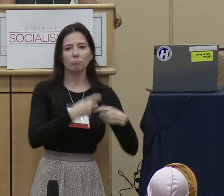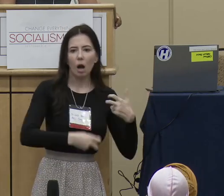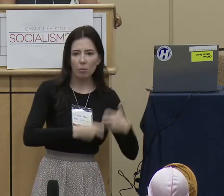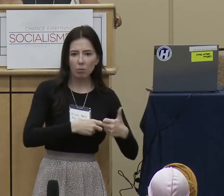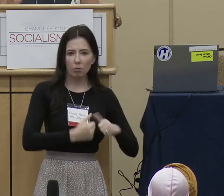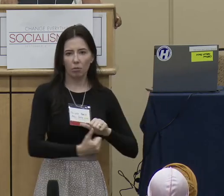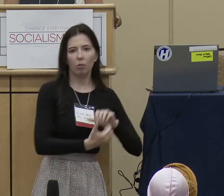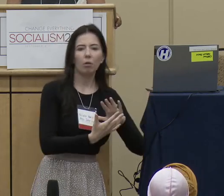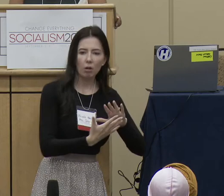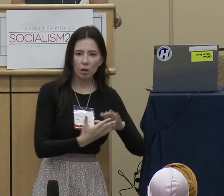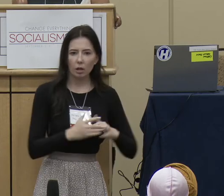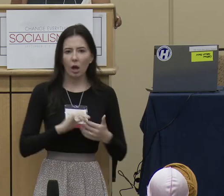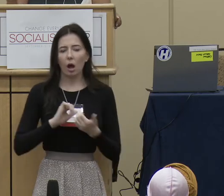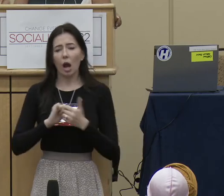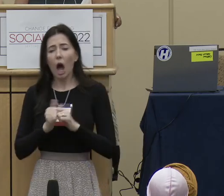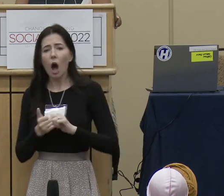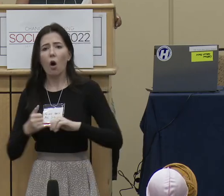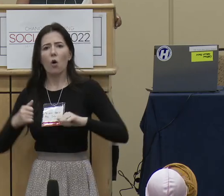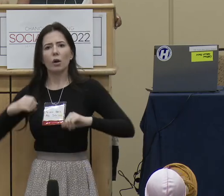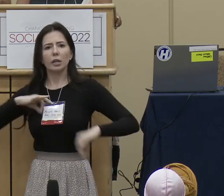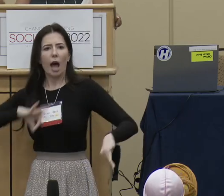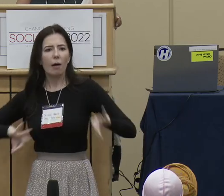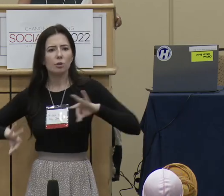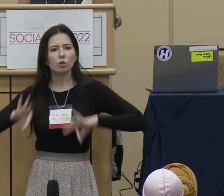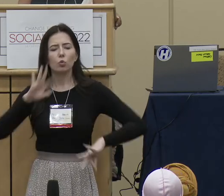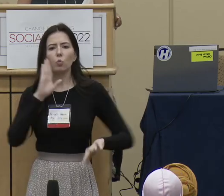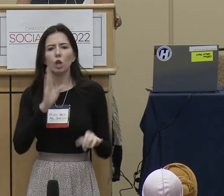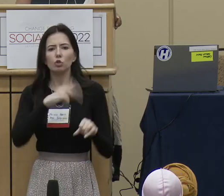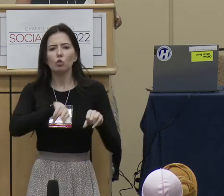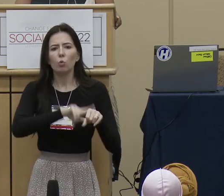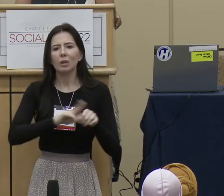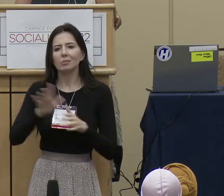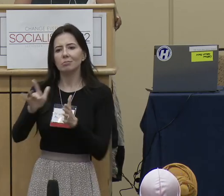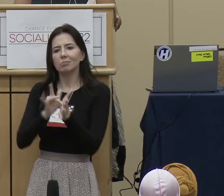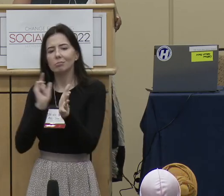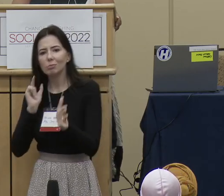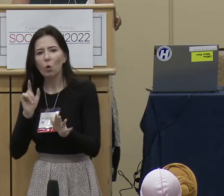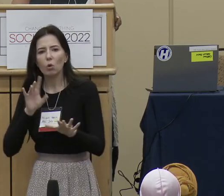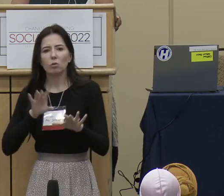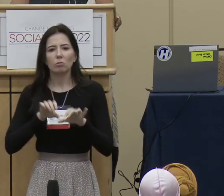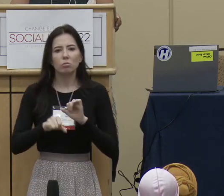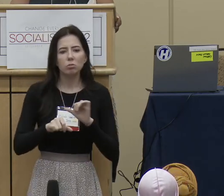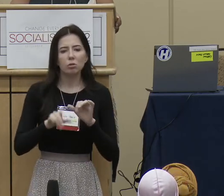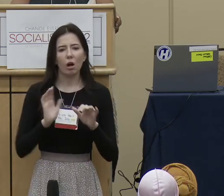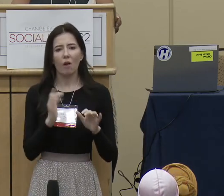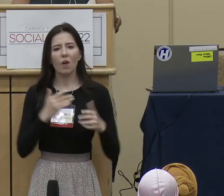and thesingly increasingly are , sites over how capitalism will train the next generation, how capitalism will normalize its